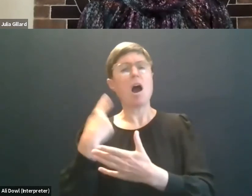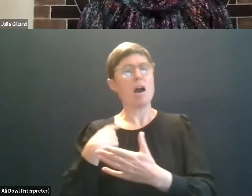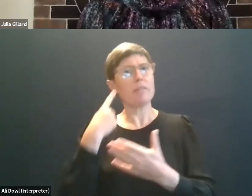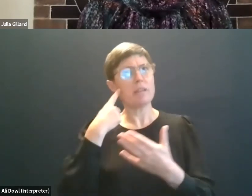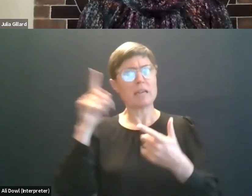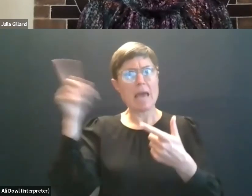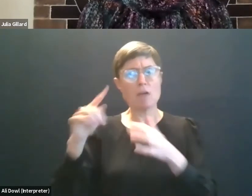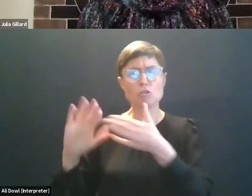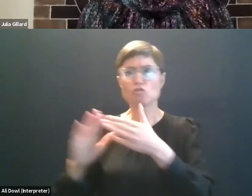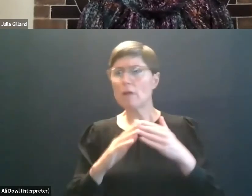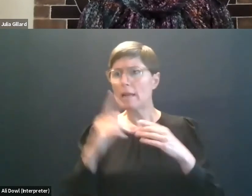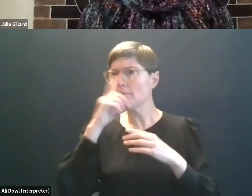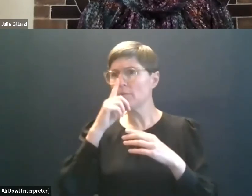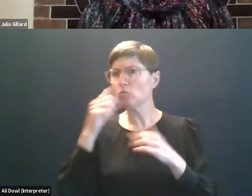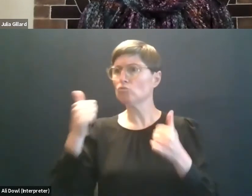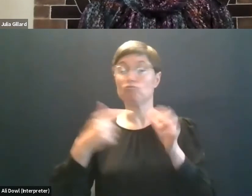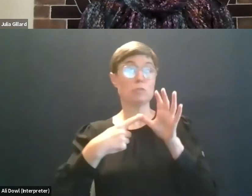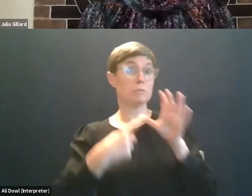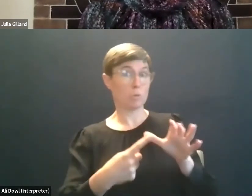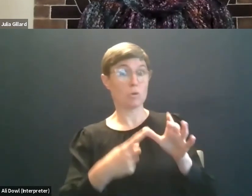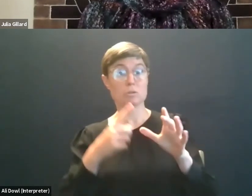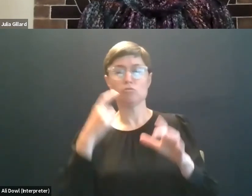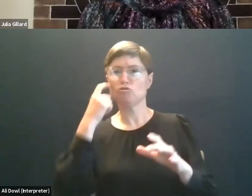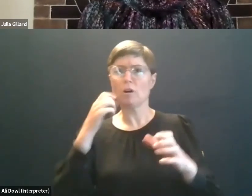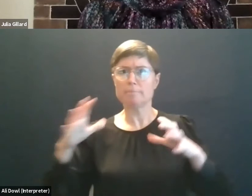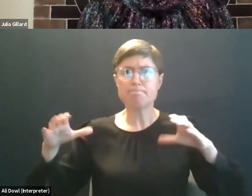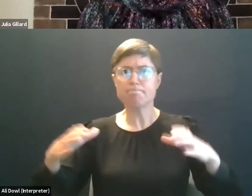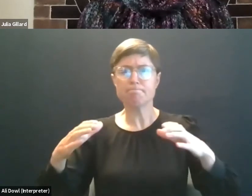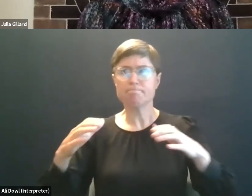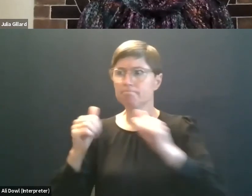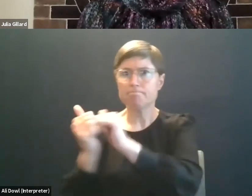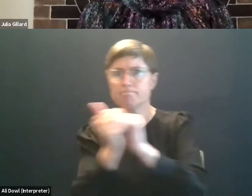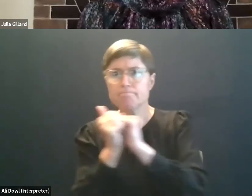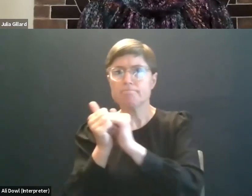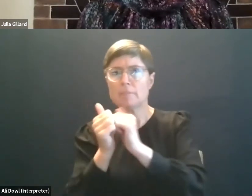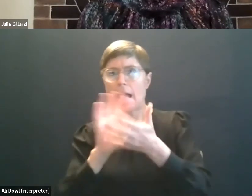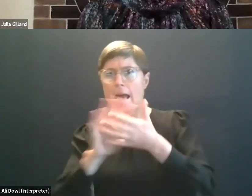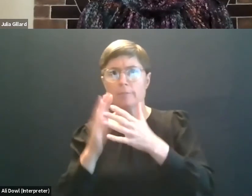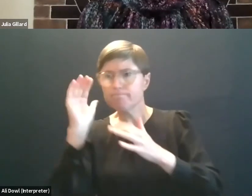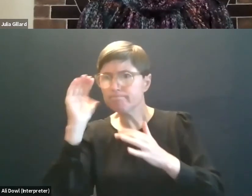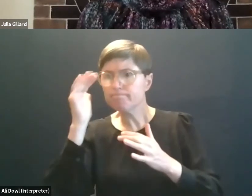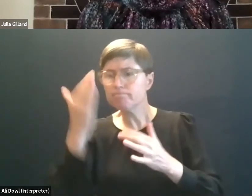of us truly having a collective view about how to tackle adversity. I'm incredibly proud